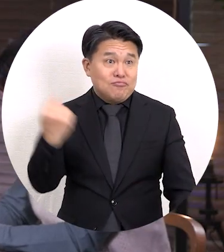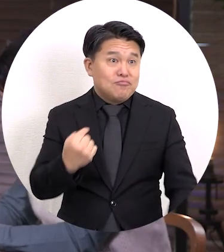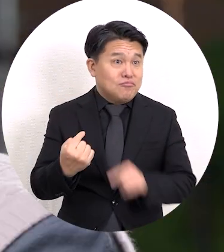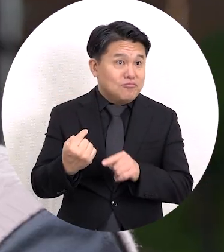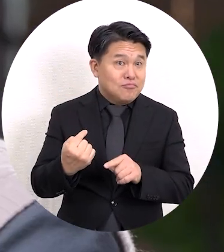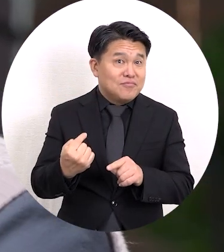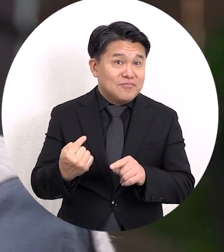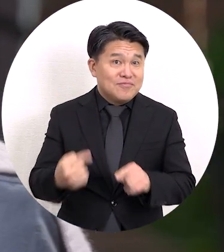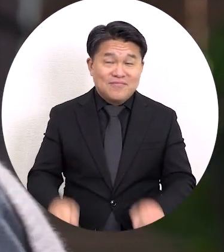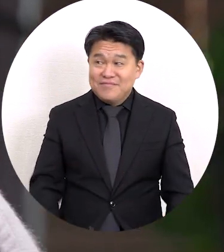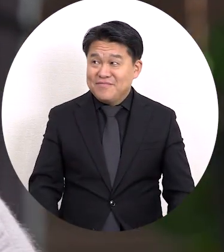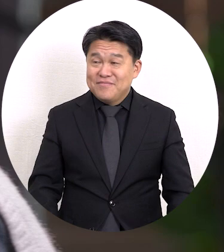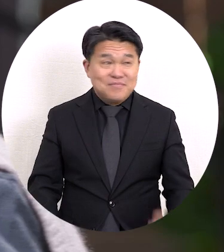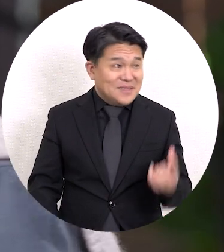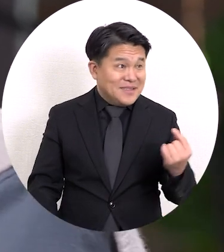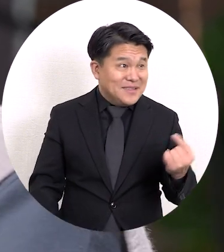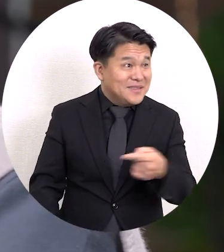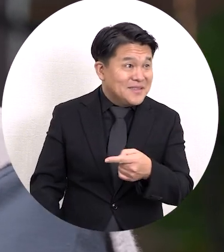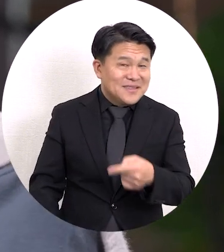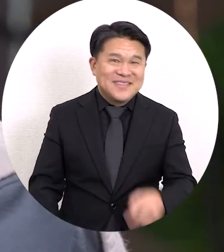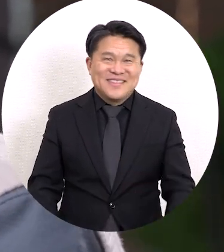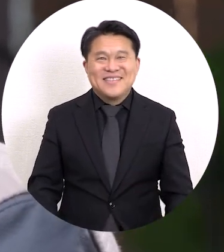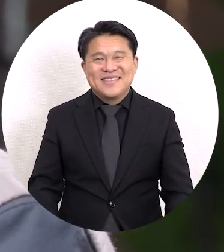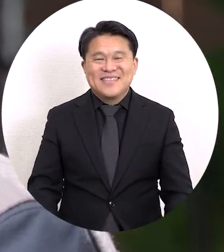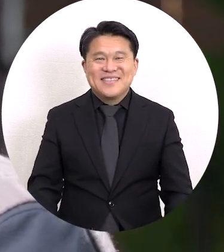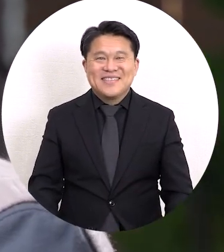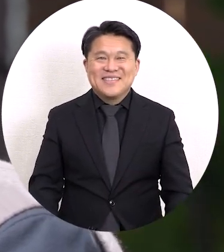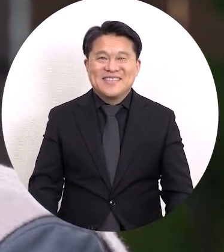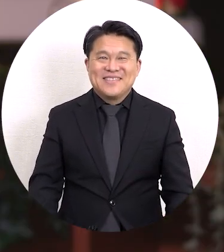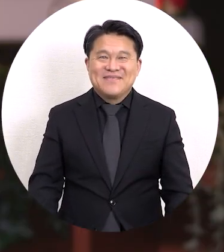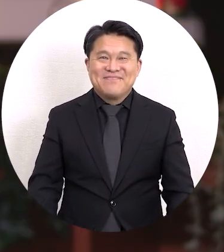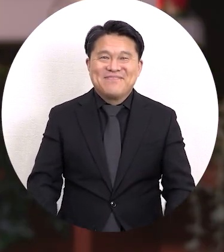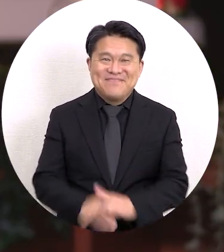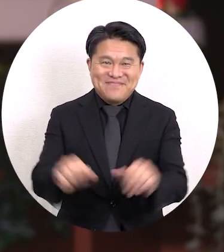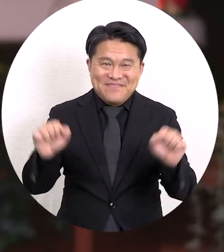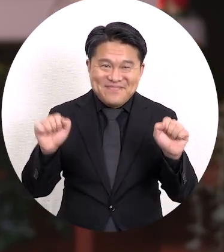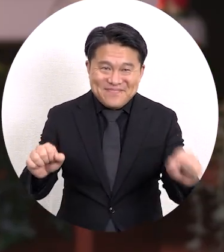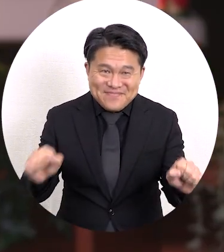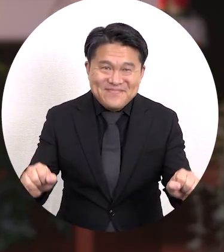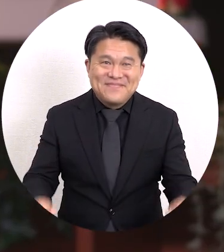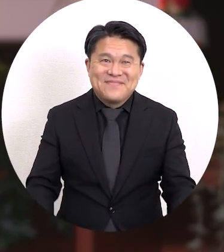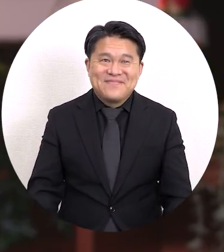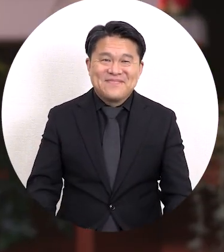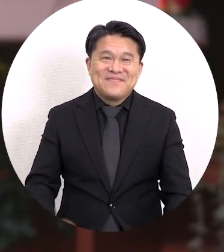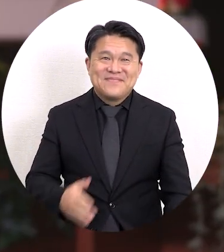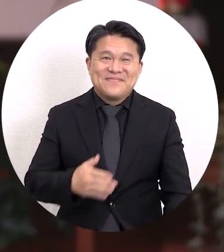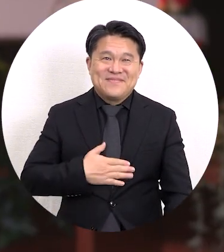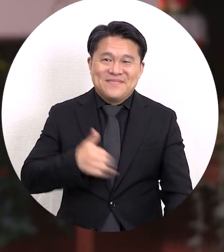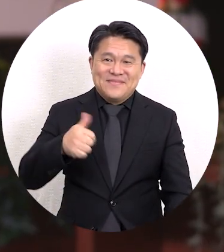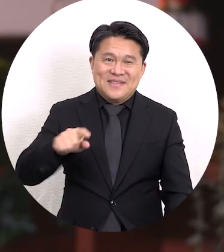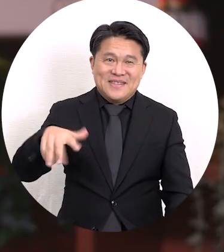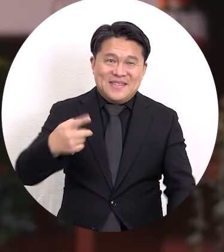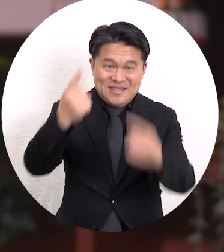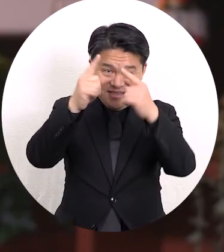may not have much to do with music. Hello, I’m Dae-Ik Jang, and I teach students